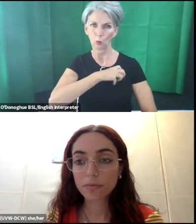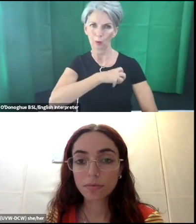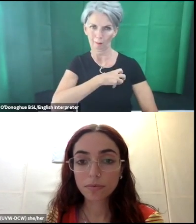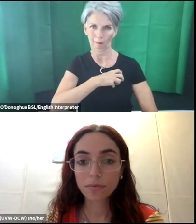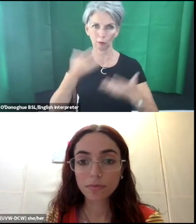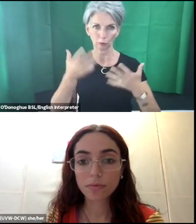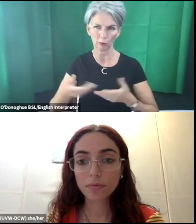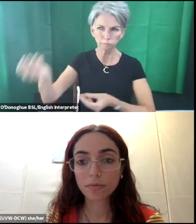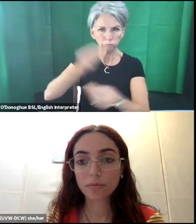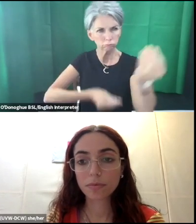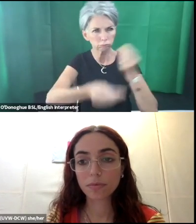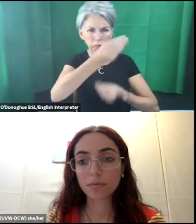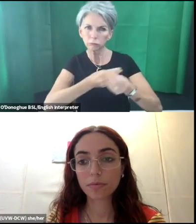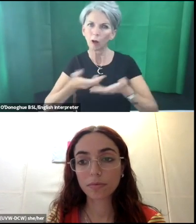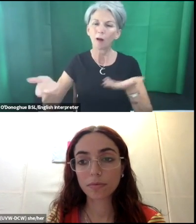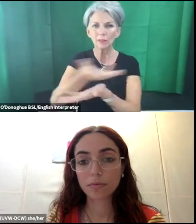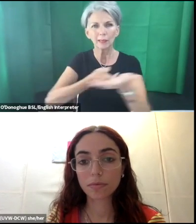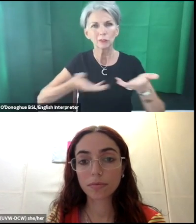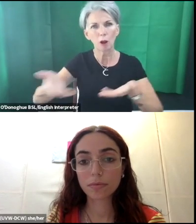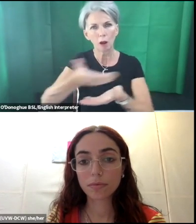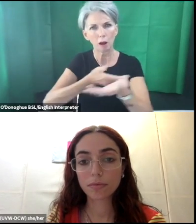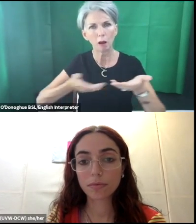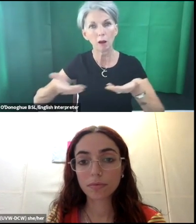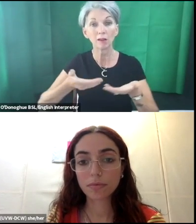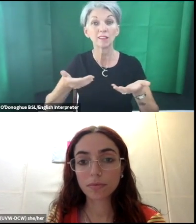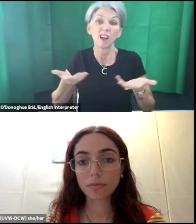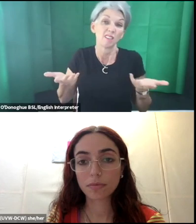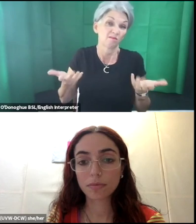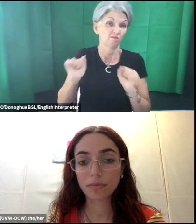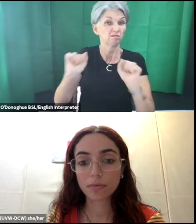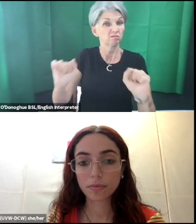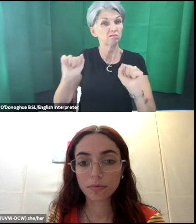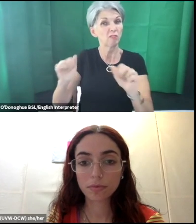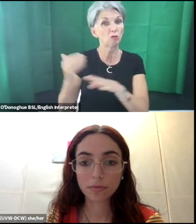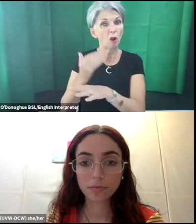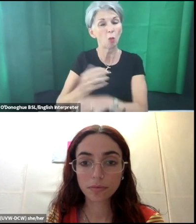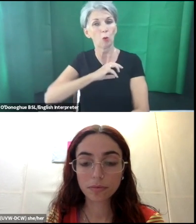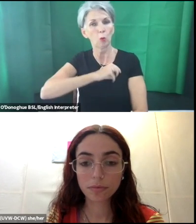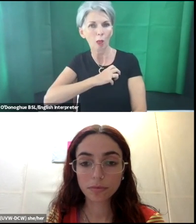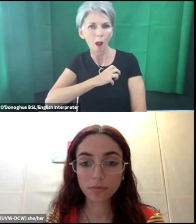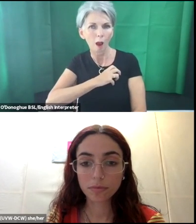in the conversation about the roles of unions and how we can all be organising